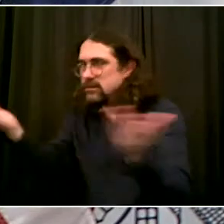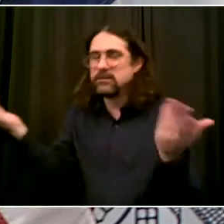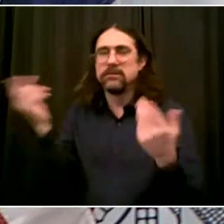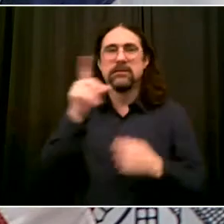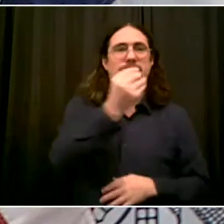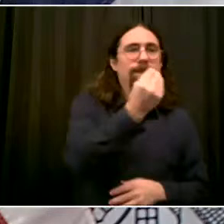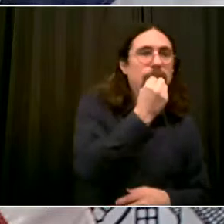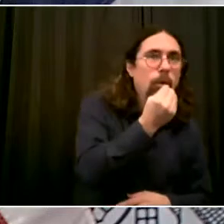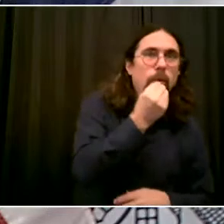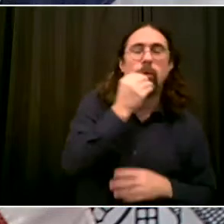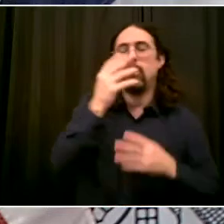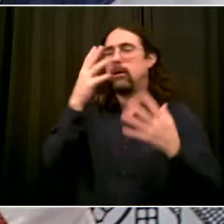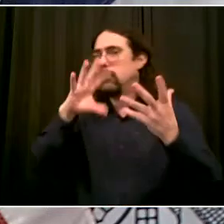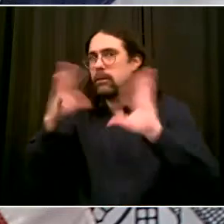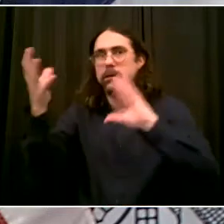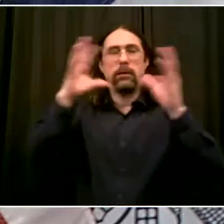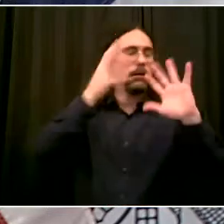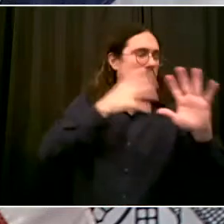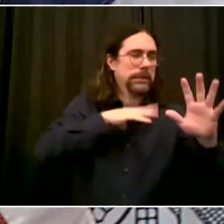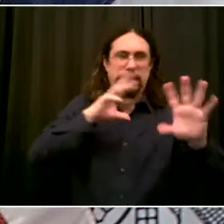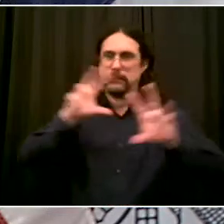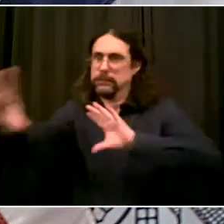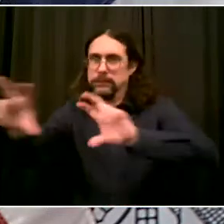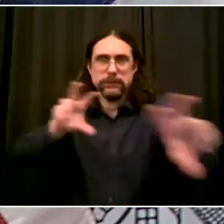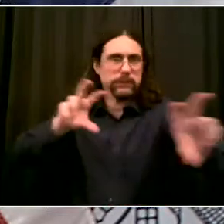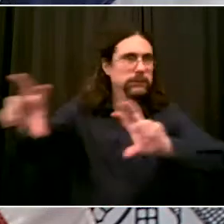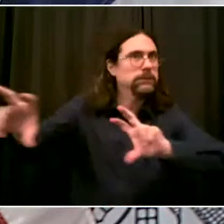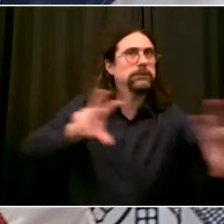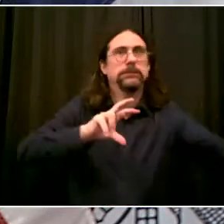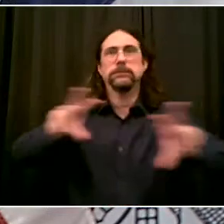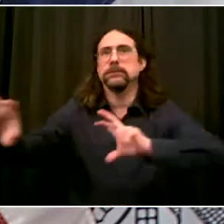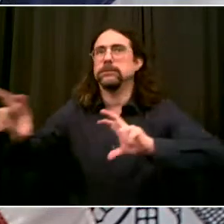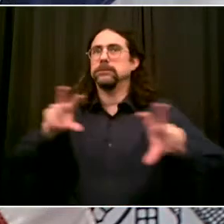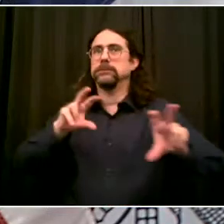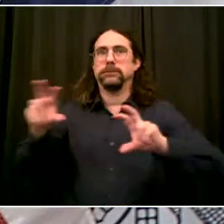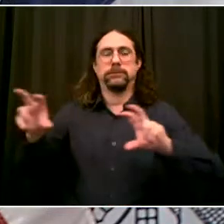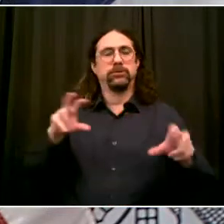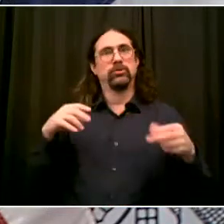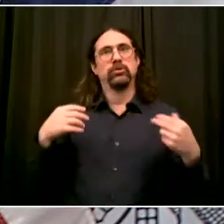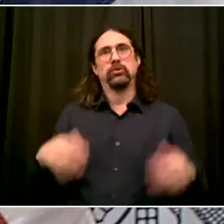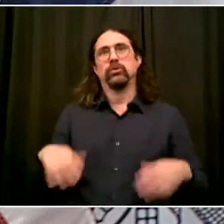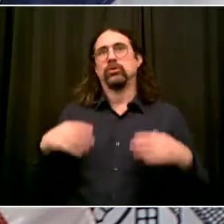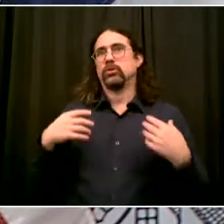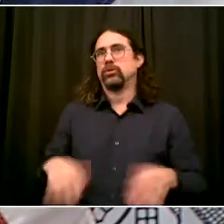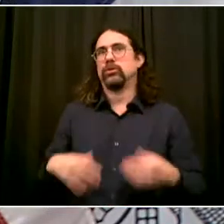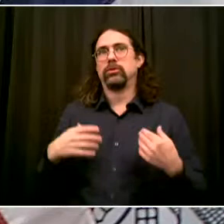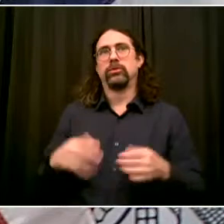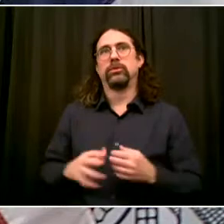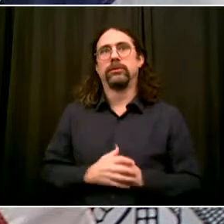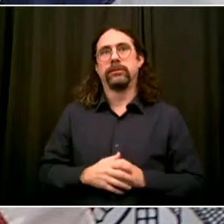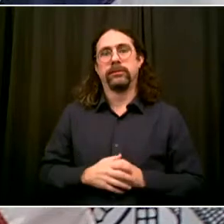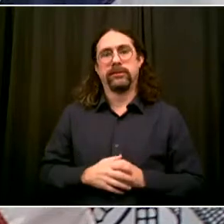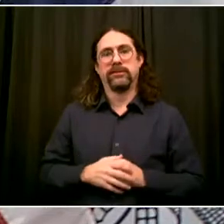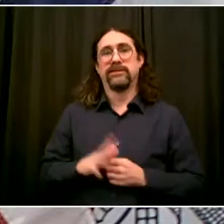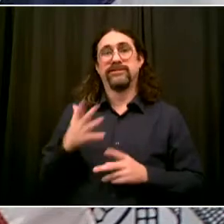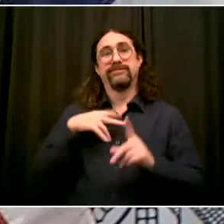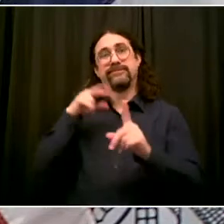IS STRUGGLING AS WELL SO WE NEED THE FAILED FEDERAL STIMULUS. I FEAR YOU WILL SEE LESS SERVRVICE THAT JUST WWON'T BE GOOD FOR THE